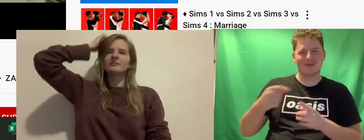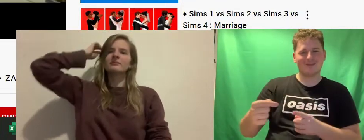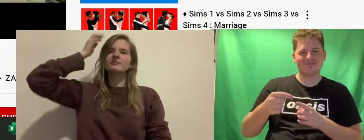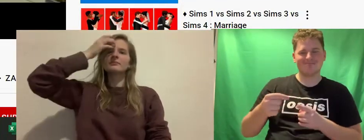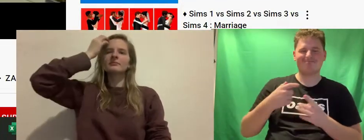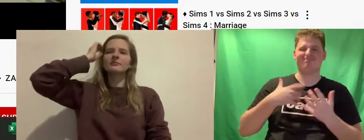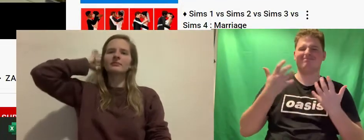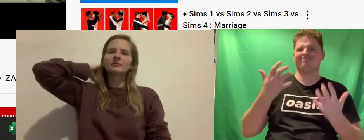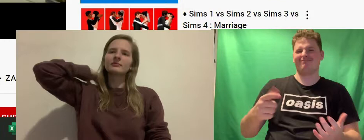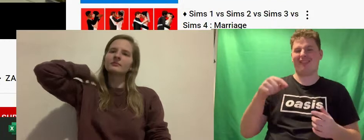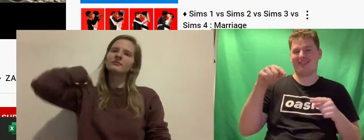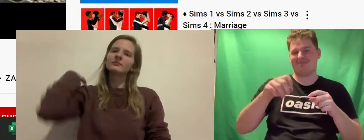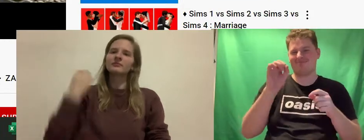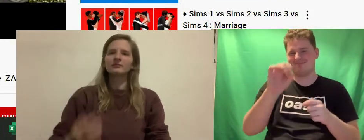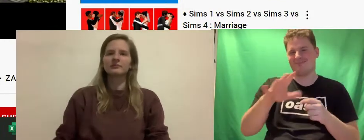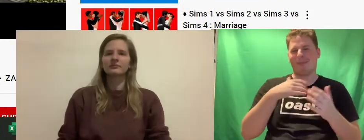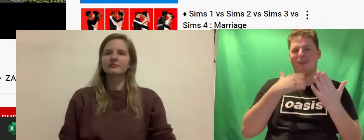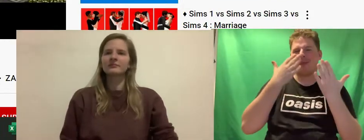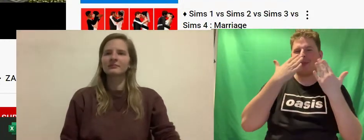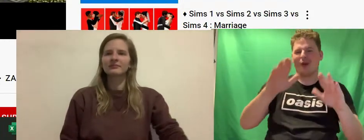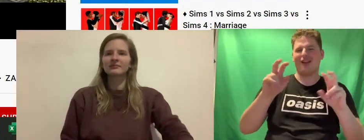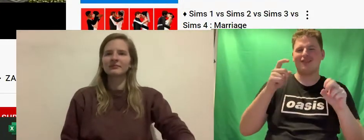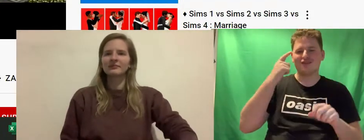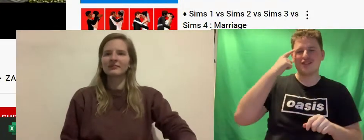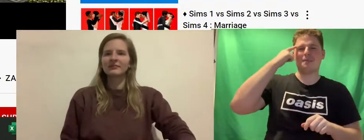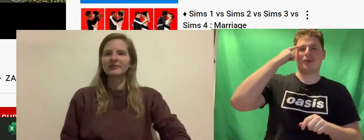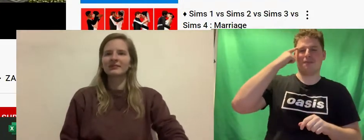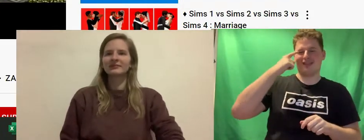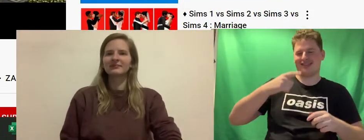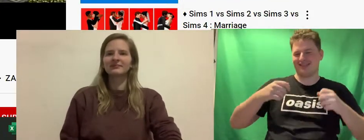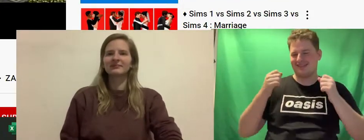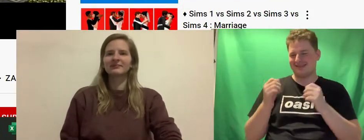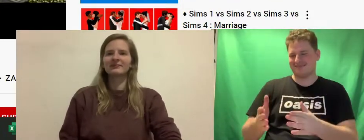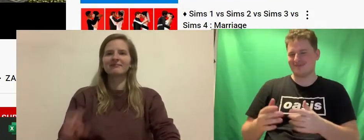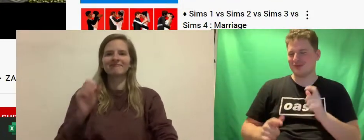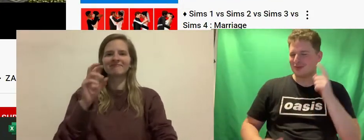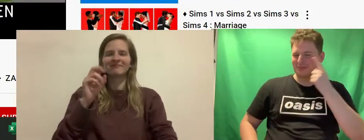A: tell how we experienced, how was the first time playing Sims